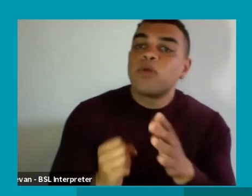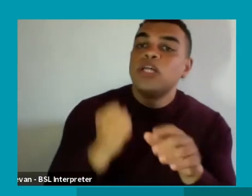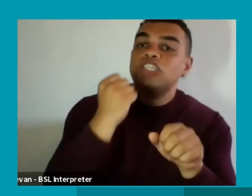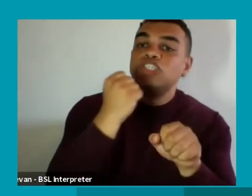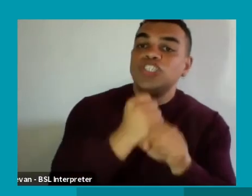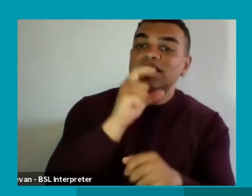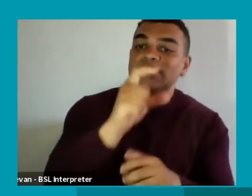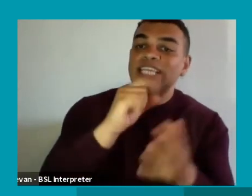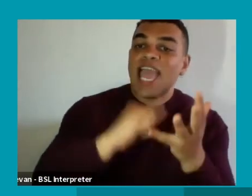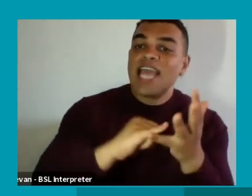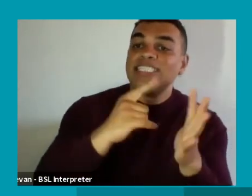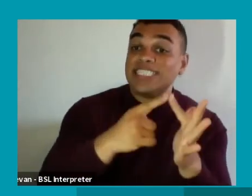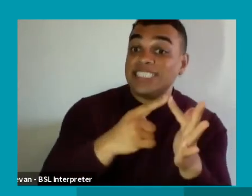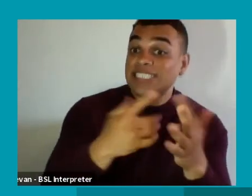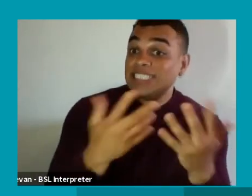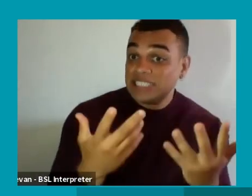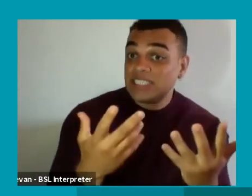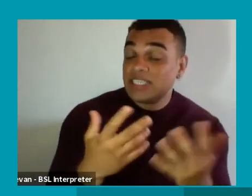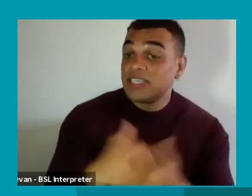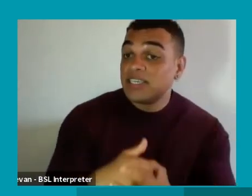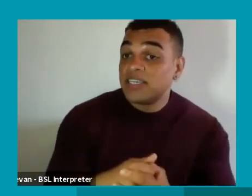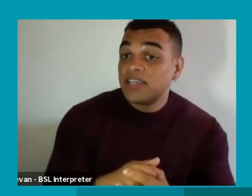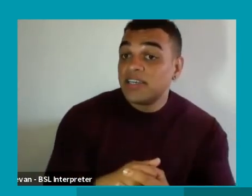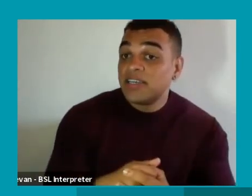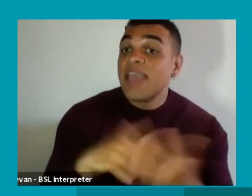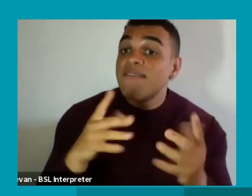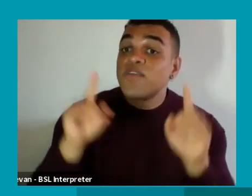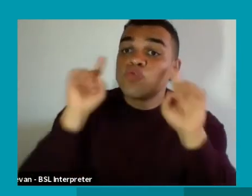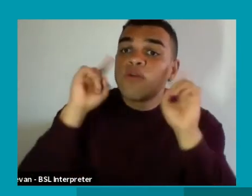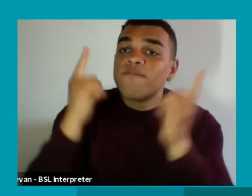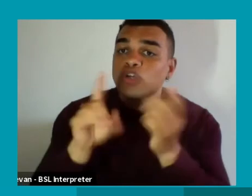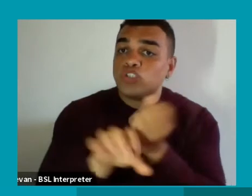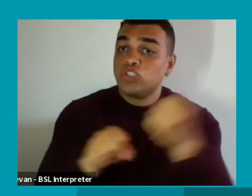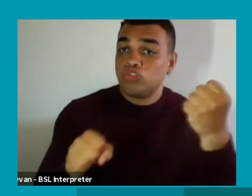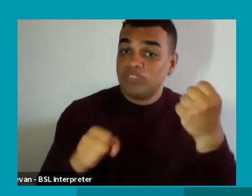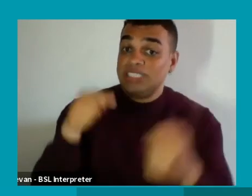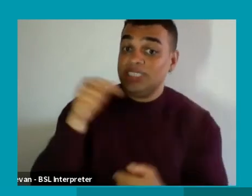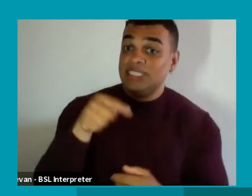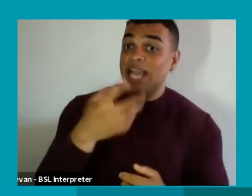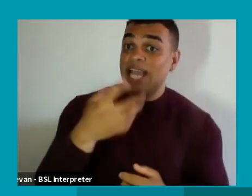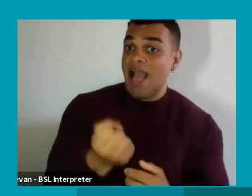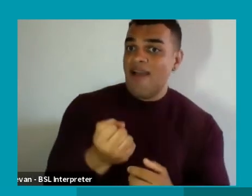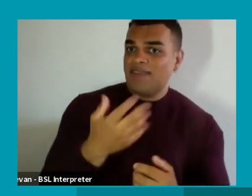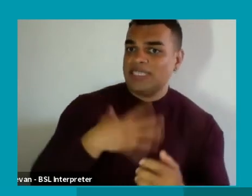If you've got a if you've got a university degree, you can probably take your A levels off as well. If you say qualified in Scotland,